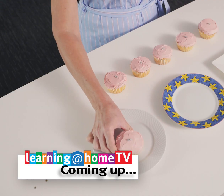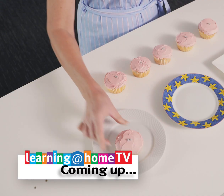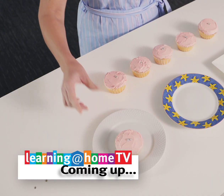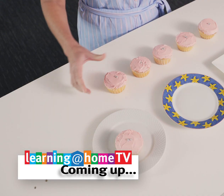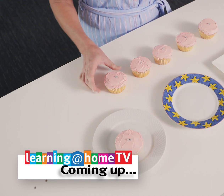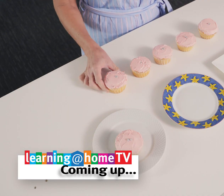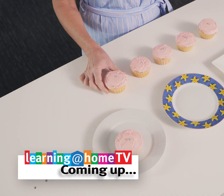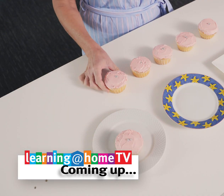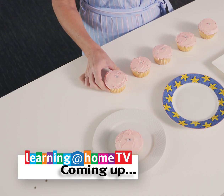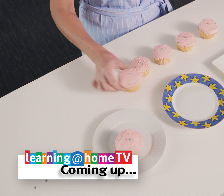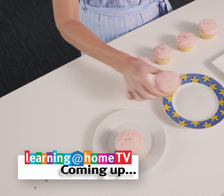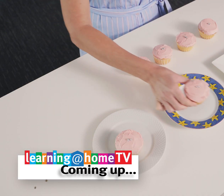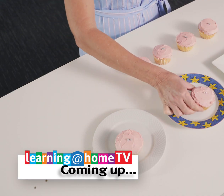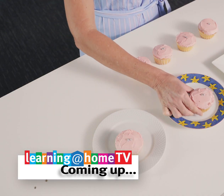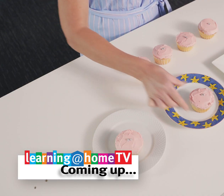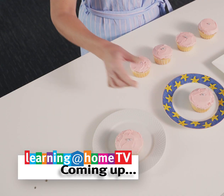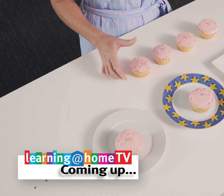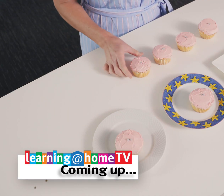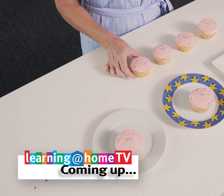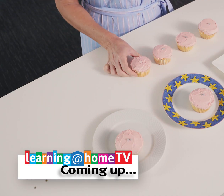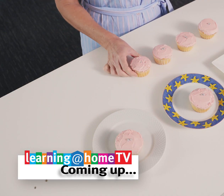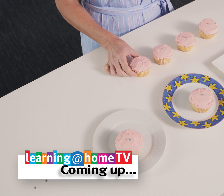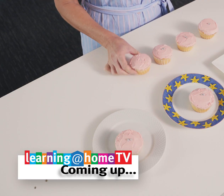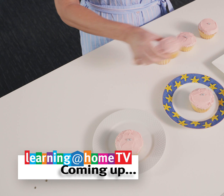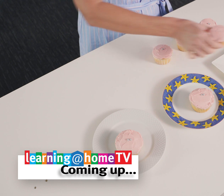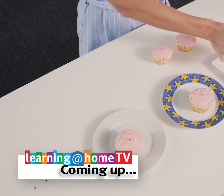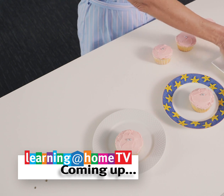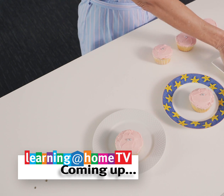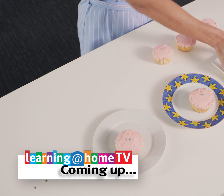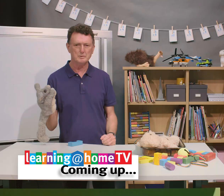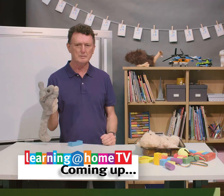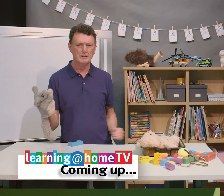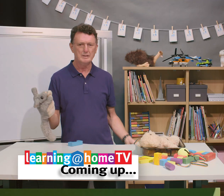We'll be thinking about sharing, and how it relates to dividing, in maths. In science,